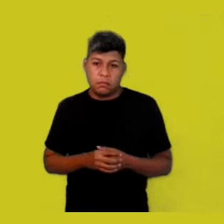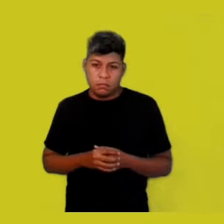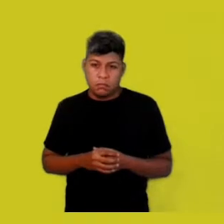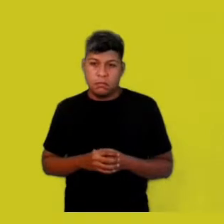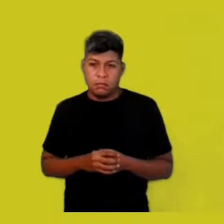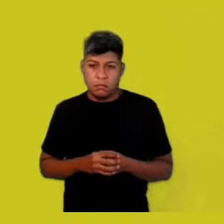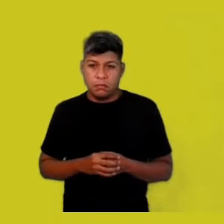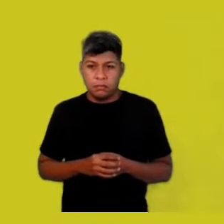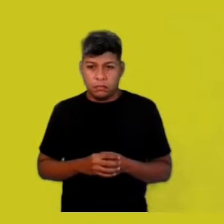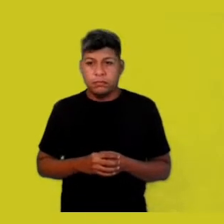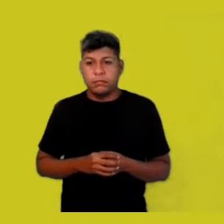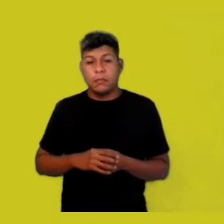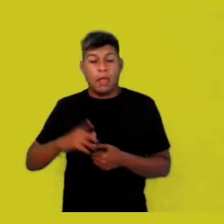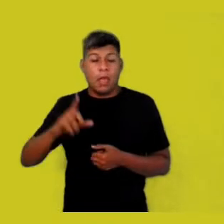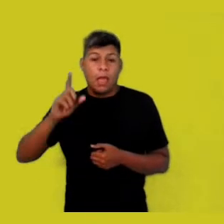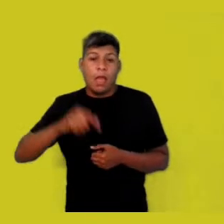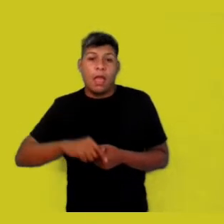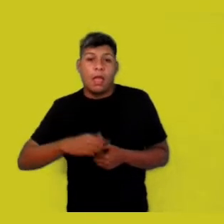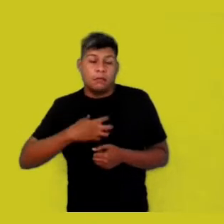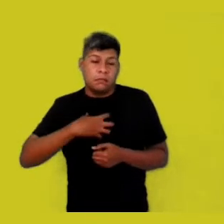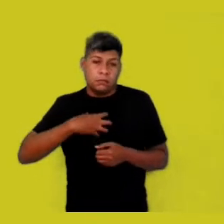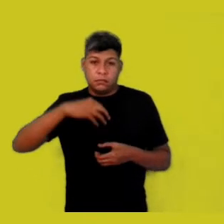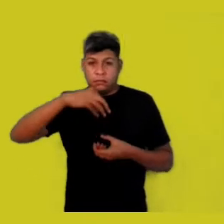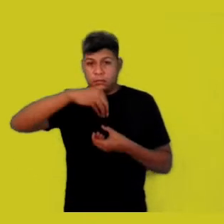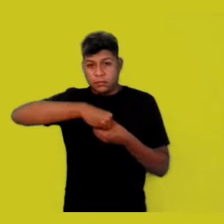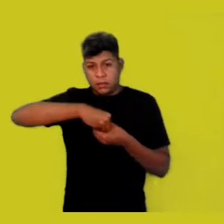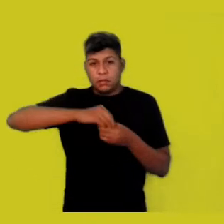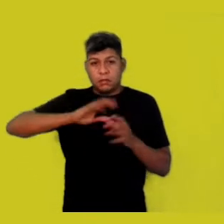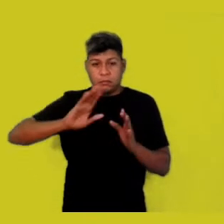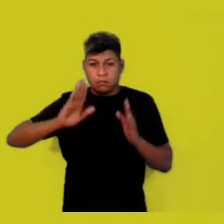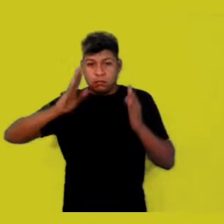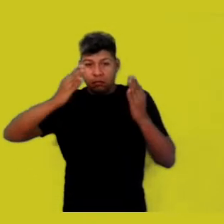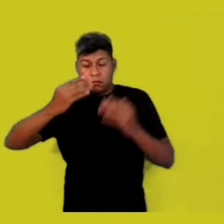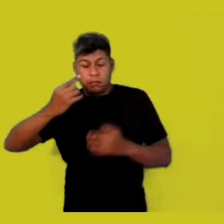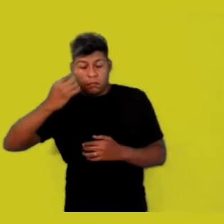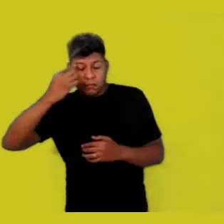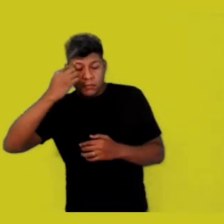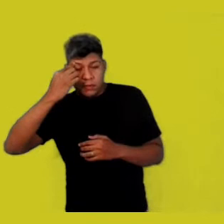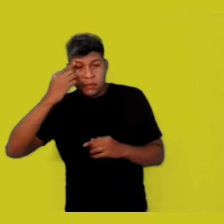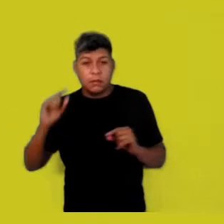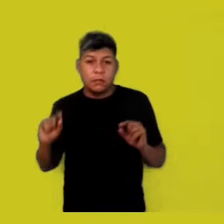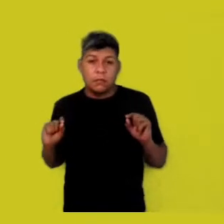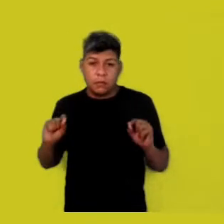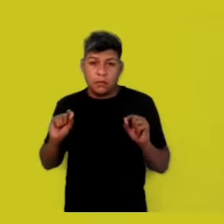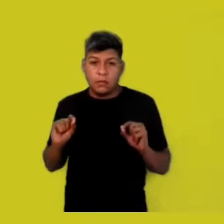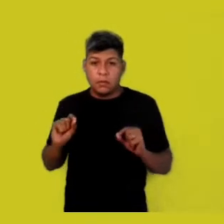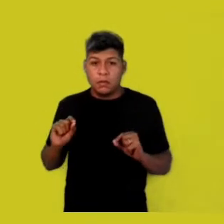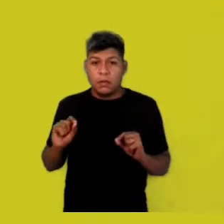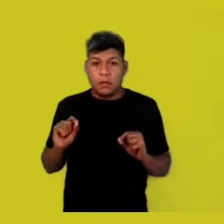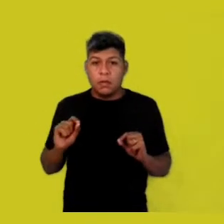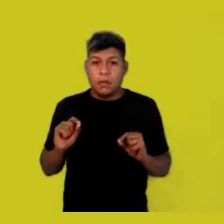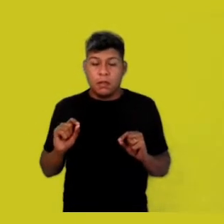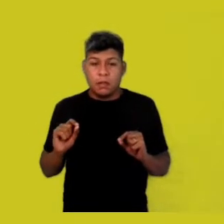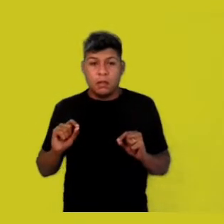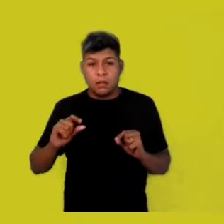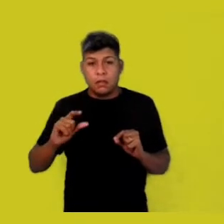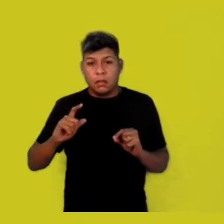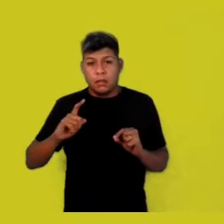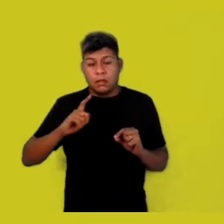something that, within a certain Yoruba thought, Eshu brings...